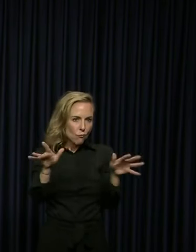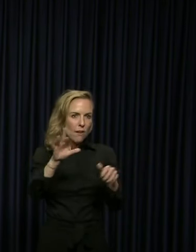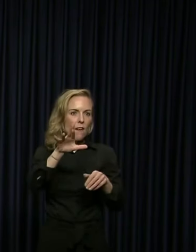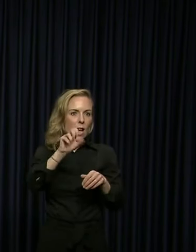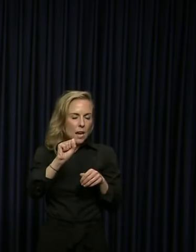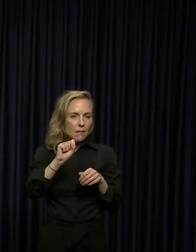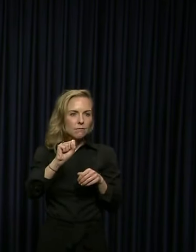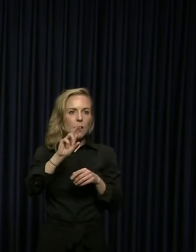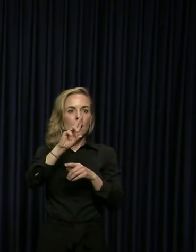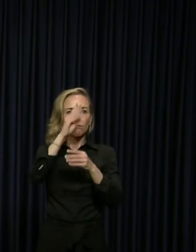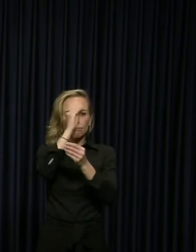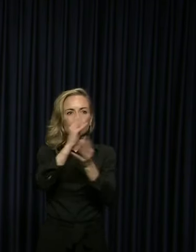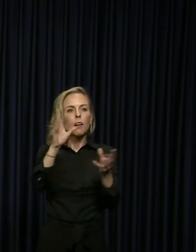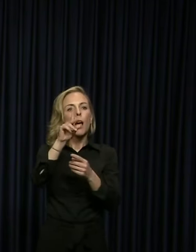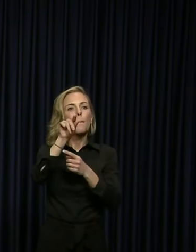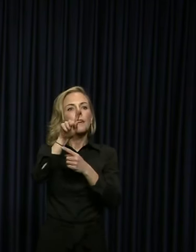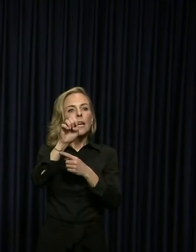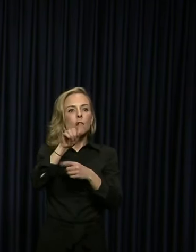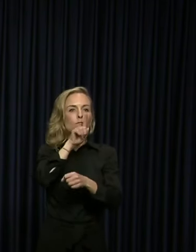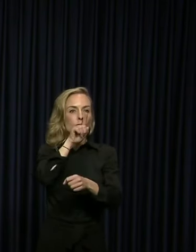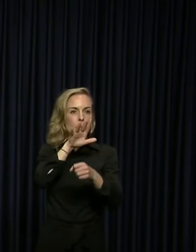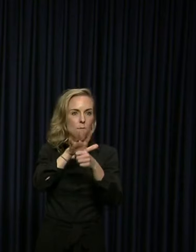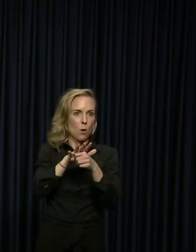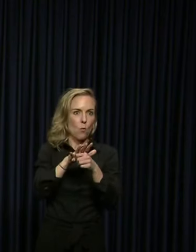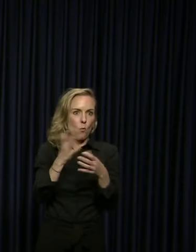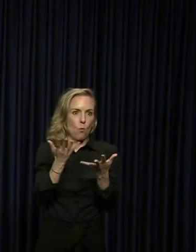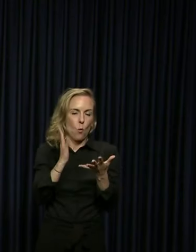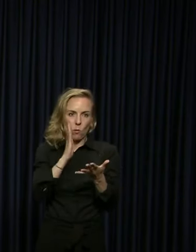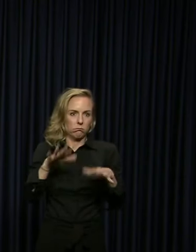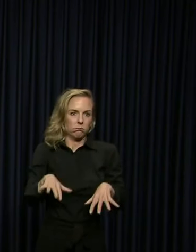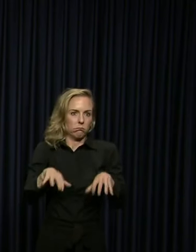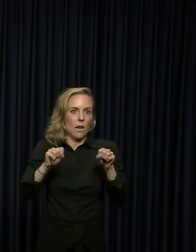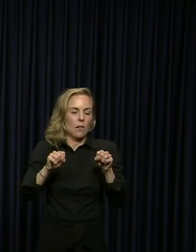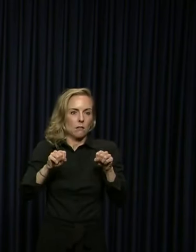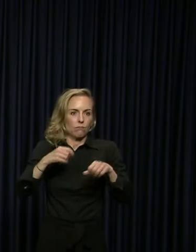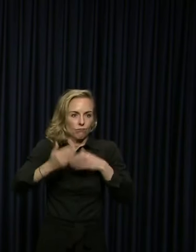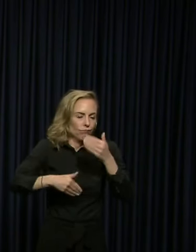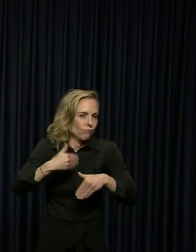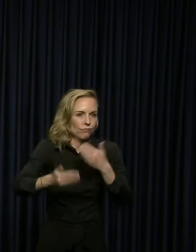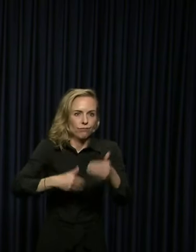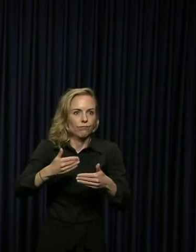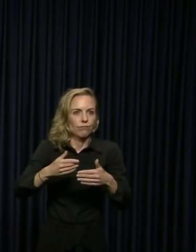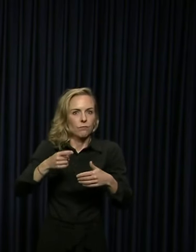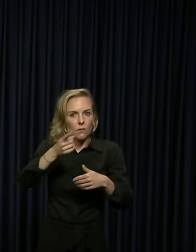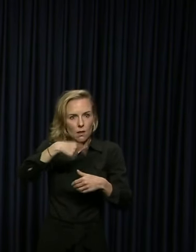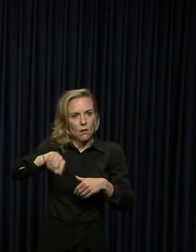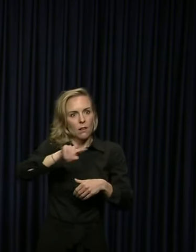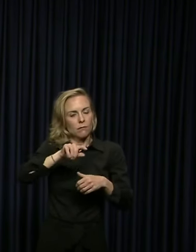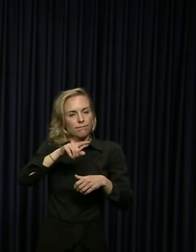WE WILL GET THERE AGAIN. REMEMBER THAT WHILE OTHER GENERATIONS THAT WERE CALLED TO